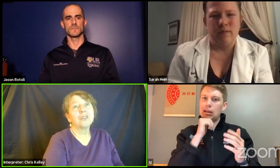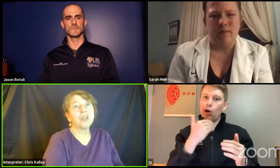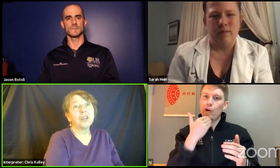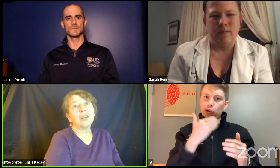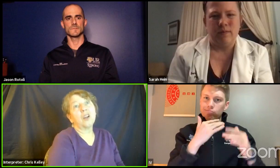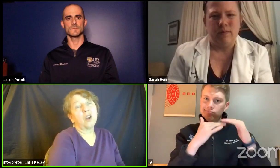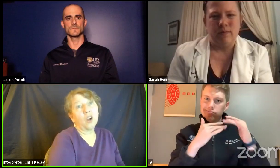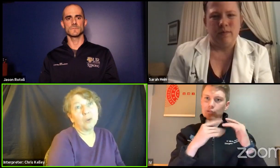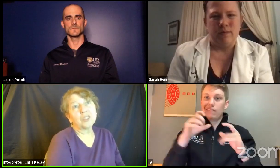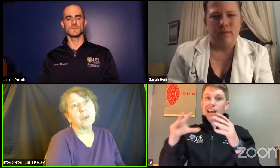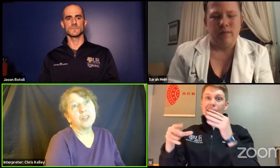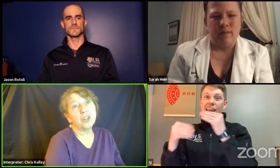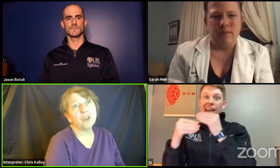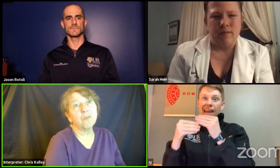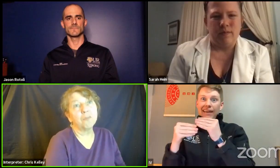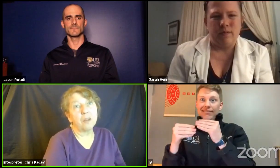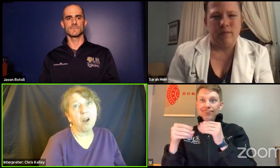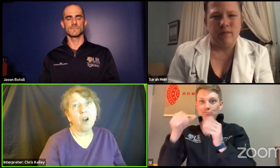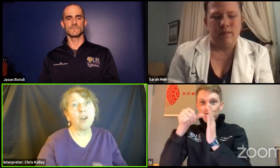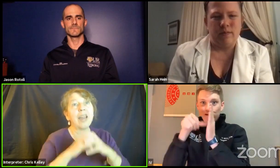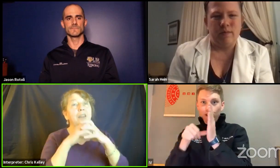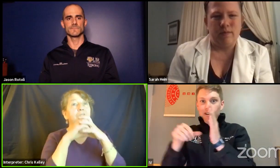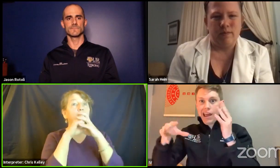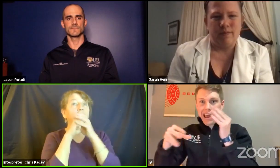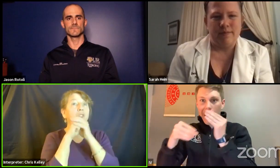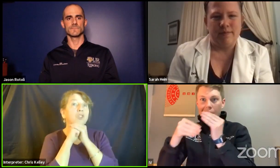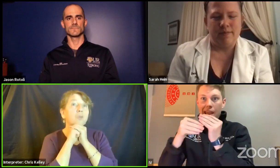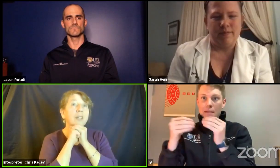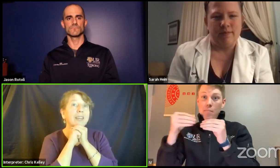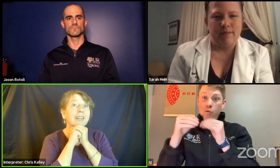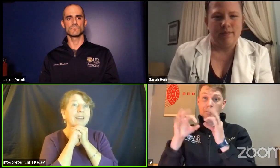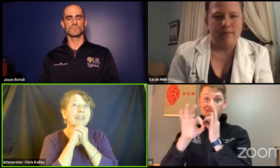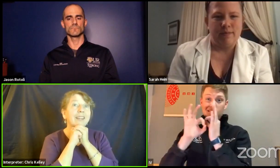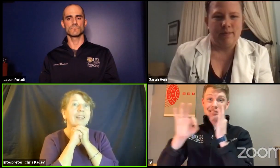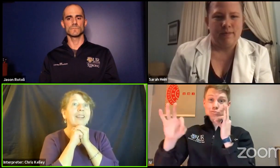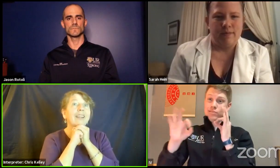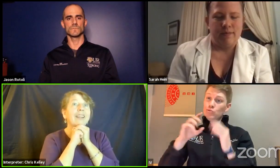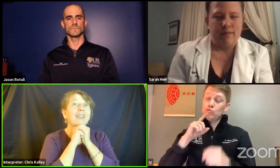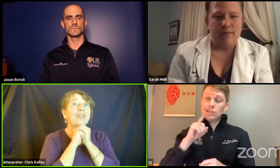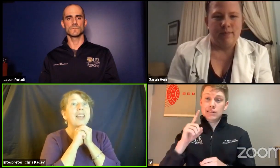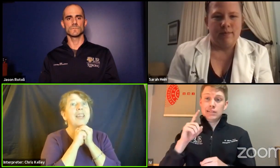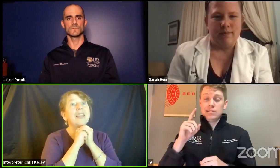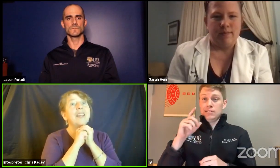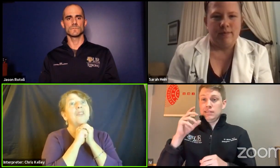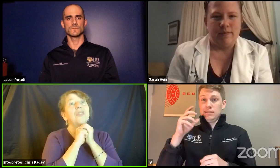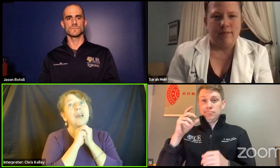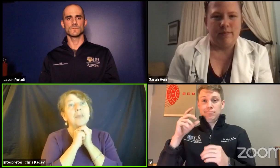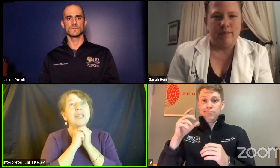false alarm. So they're asking if they have that feeling or another feeling